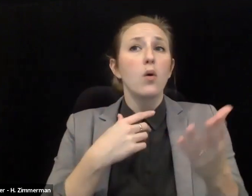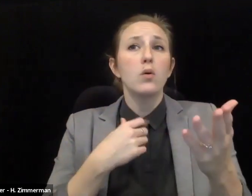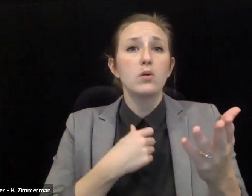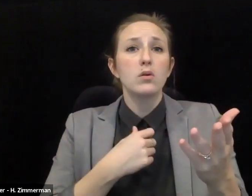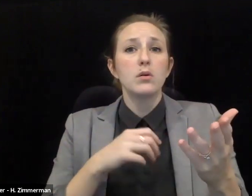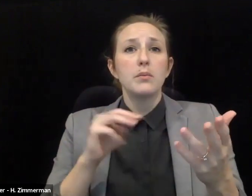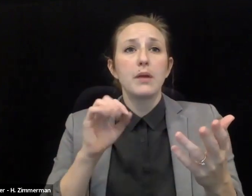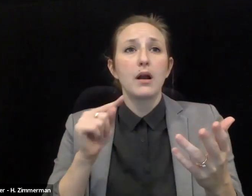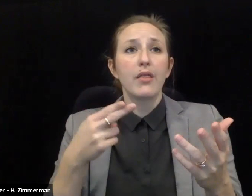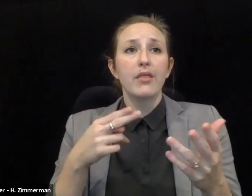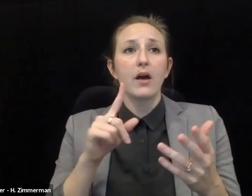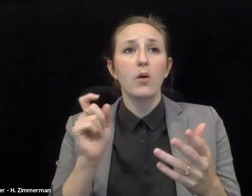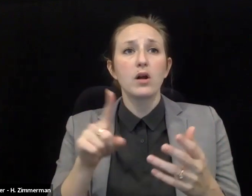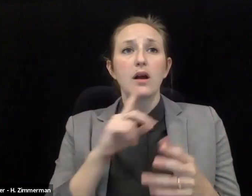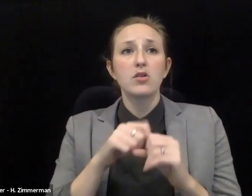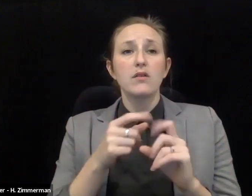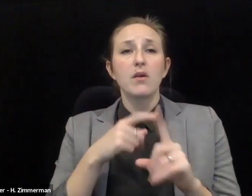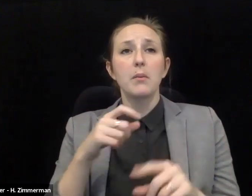that question was actually from a Mandela Washington fellow who's